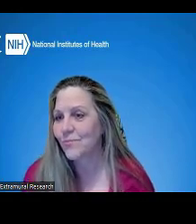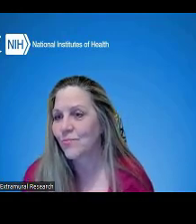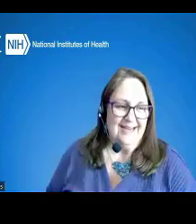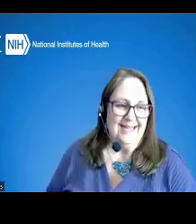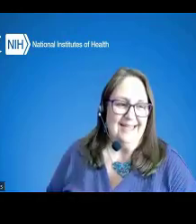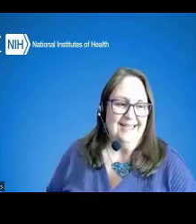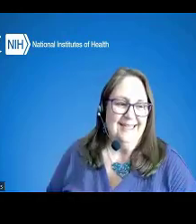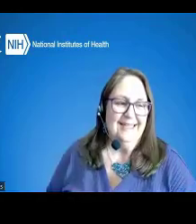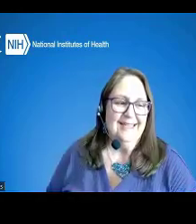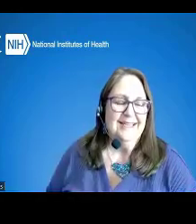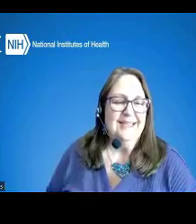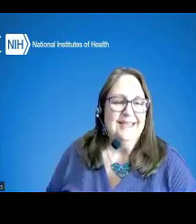Sheri Cummins: All righty.